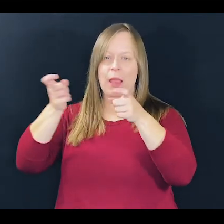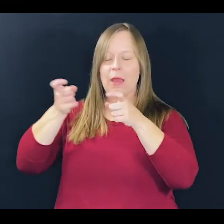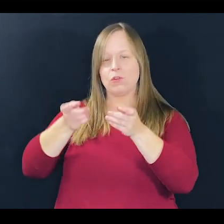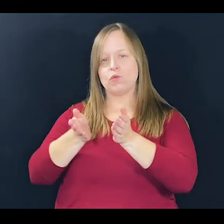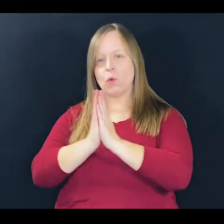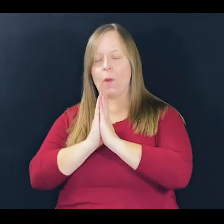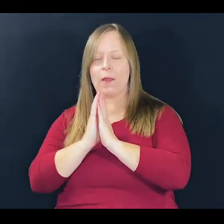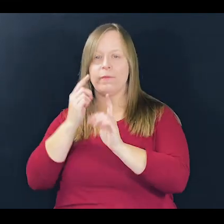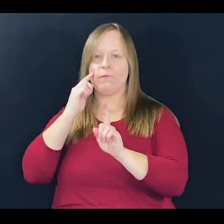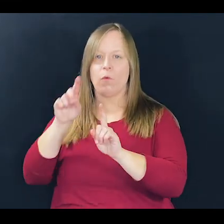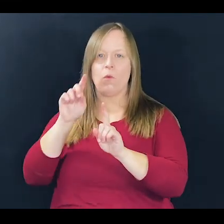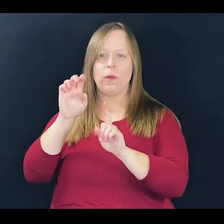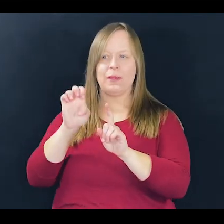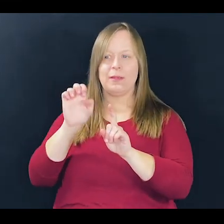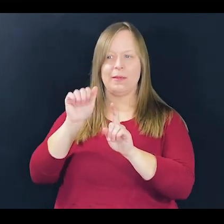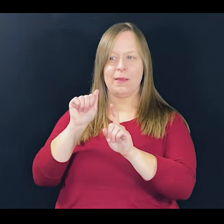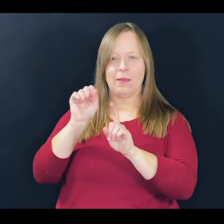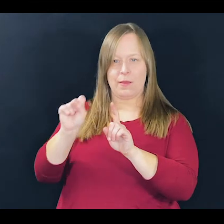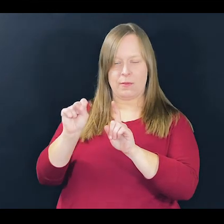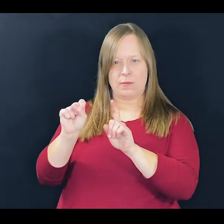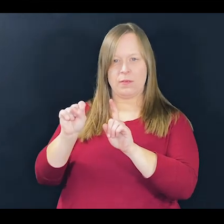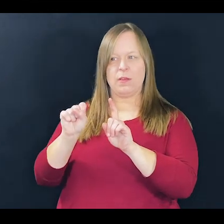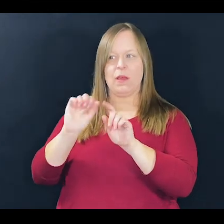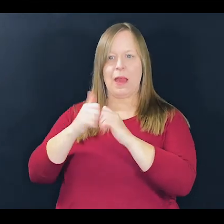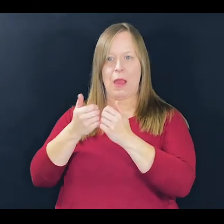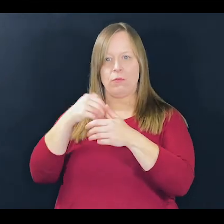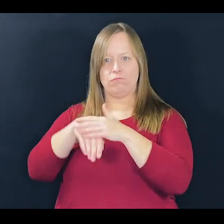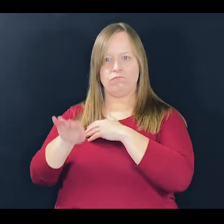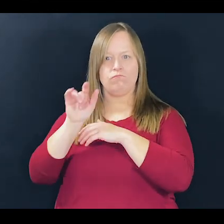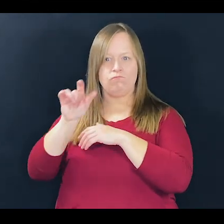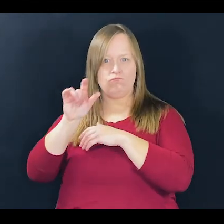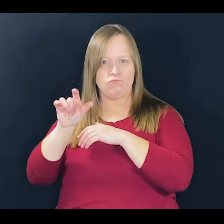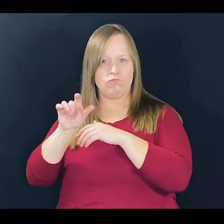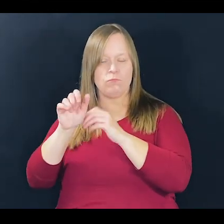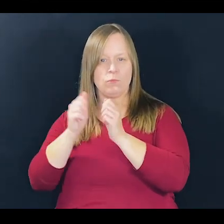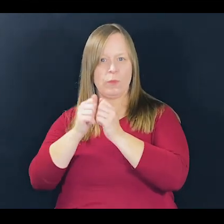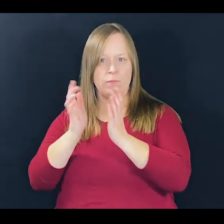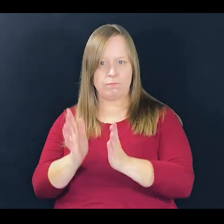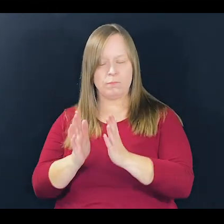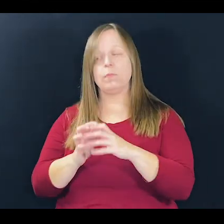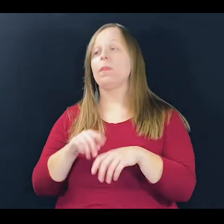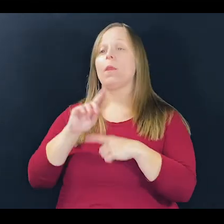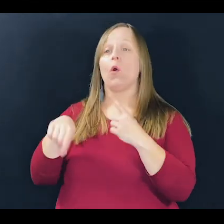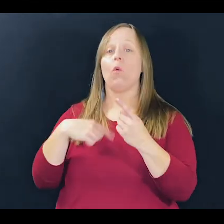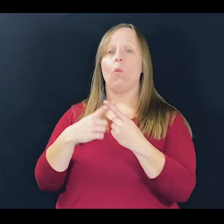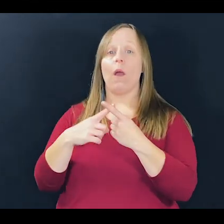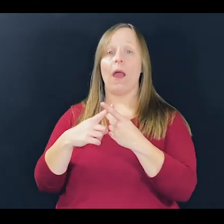requests for animals to come on board with the flyer. When it comes to